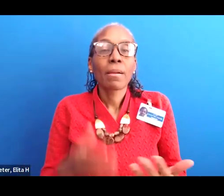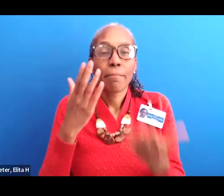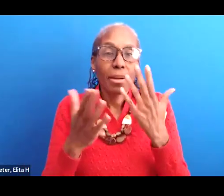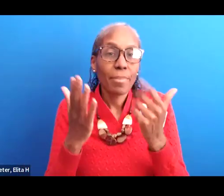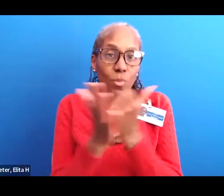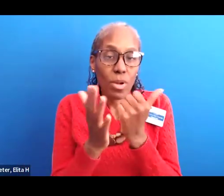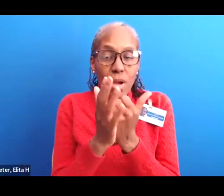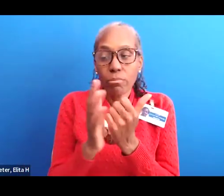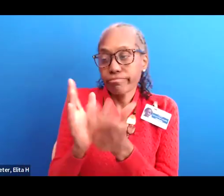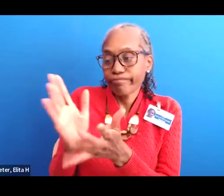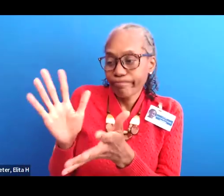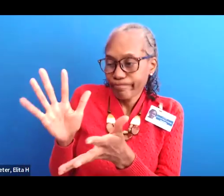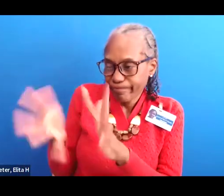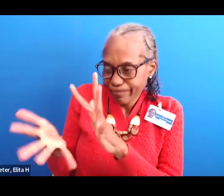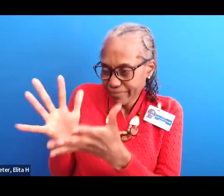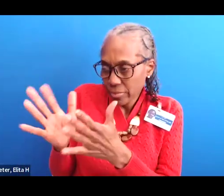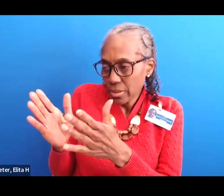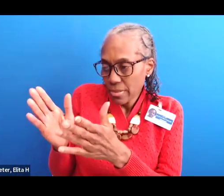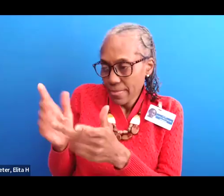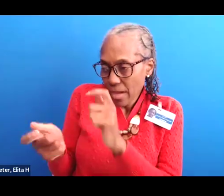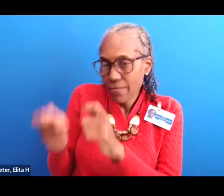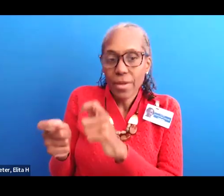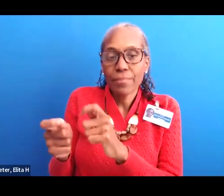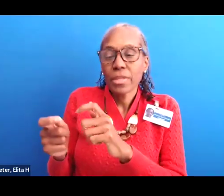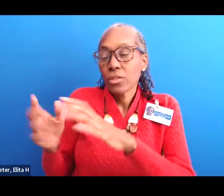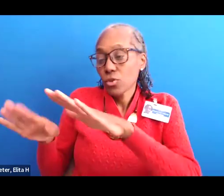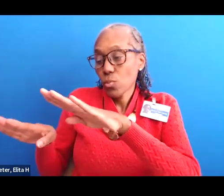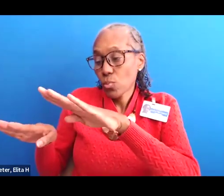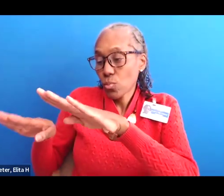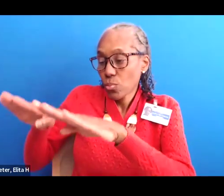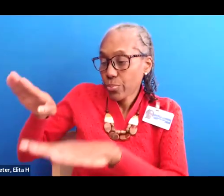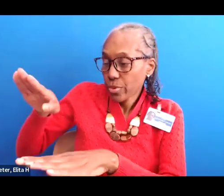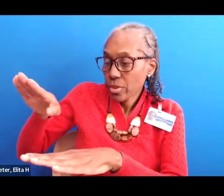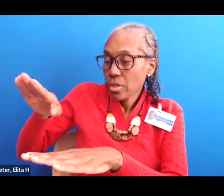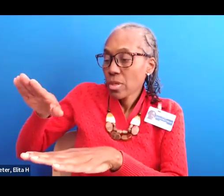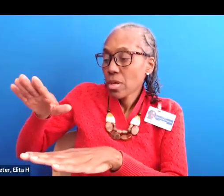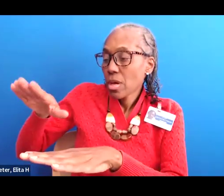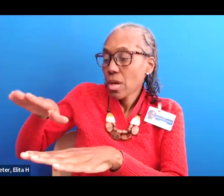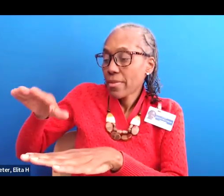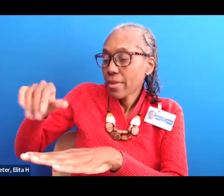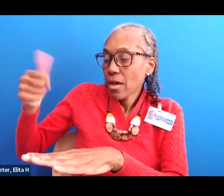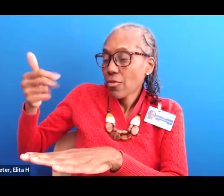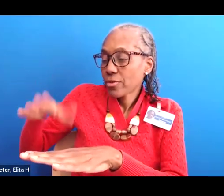modify, sometimes a side goes down and then the other side goes up. It helps divert that.